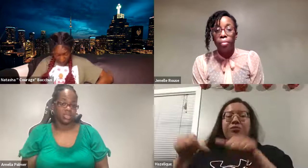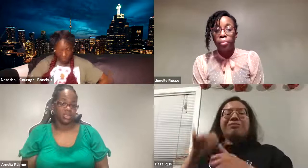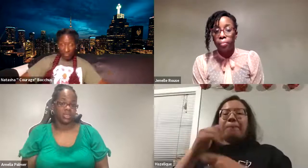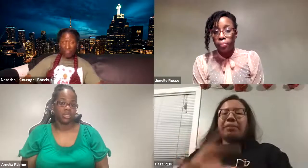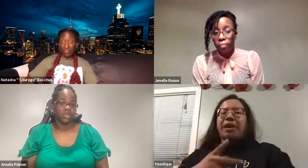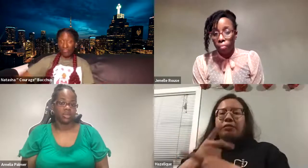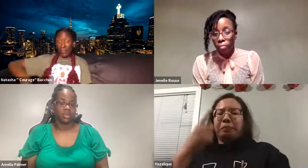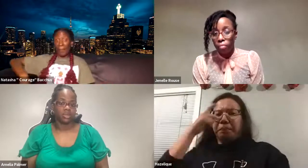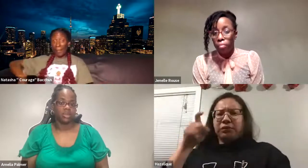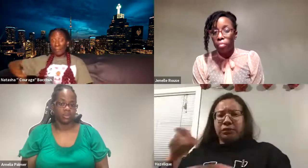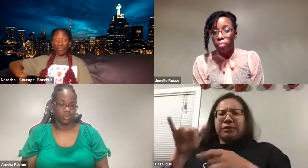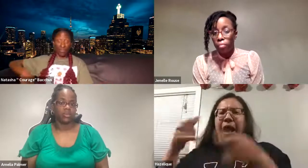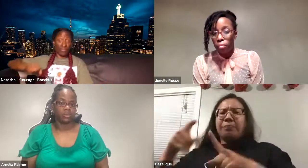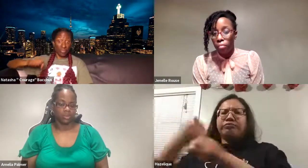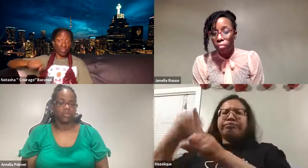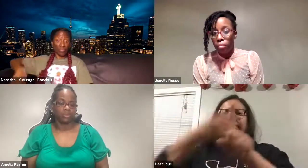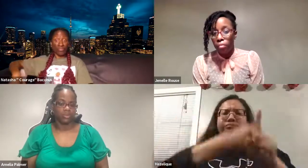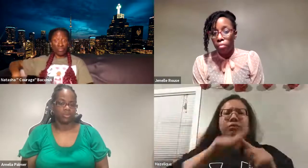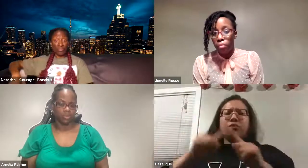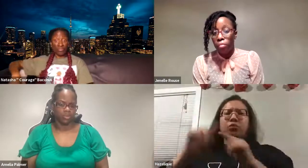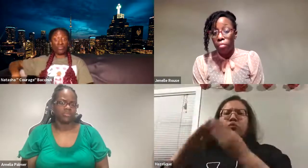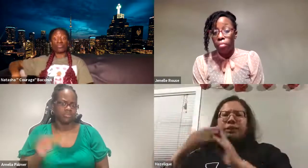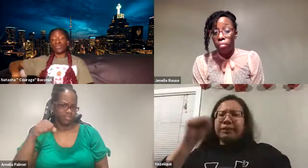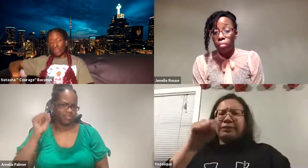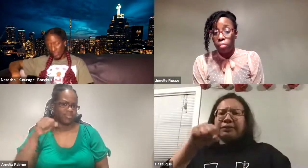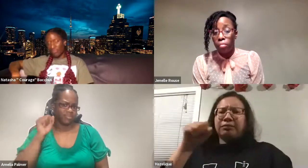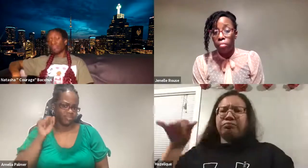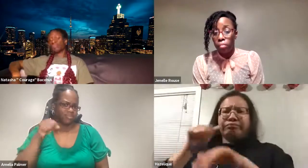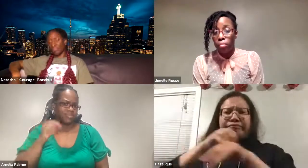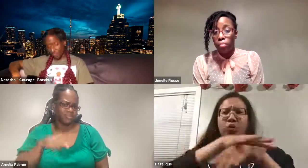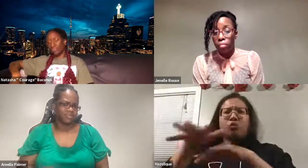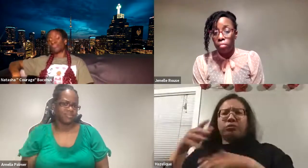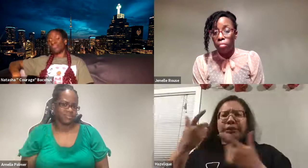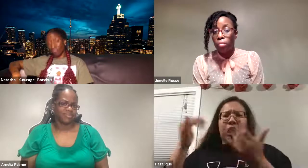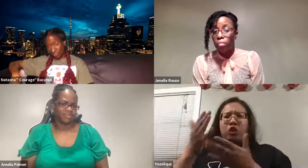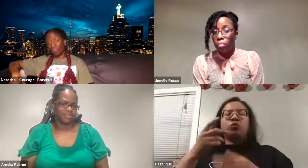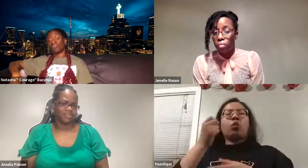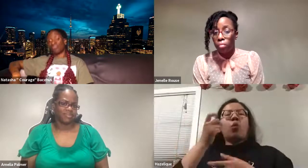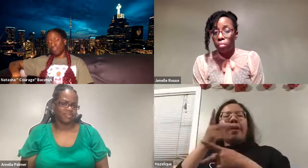benefit. be respectful of the space, the deaf space and the communities that it's coming from